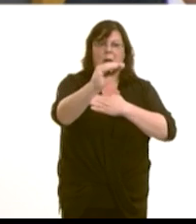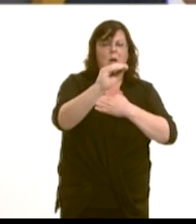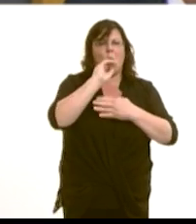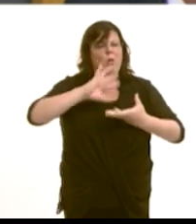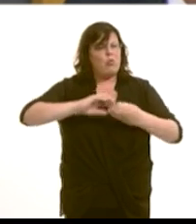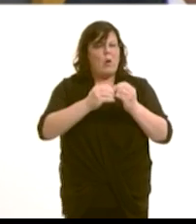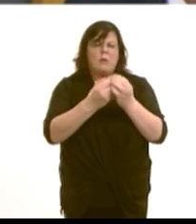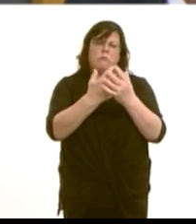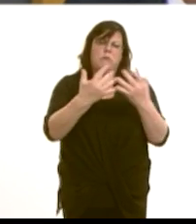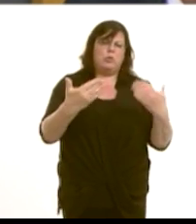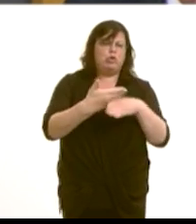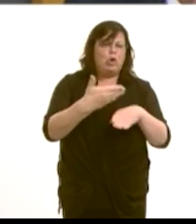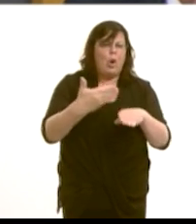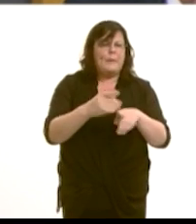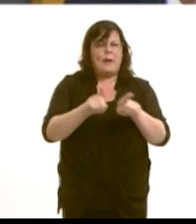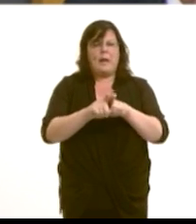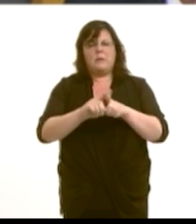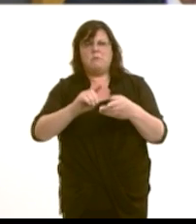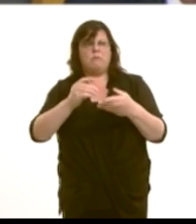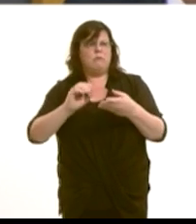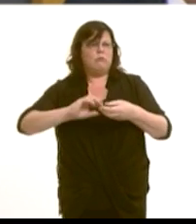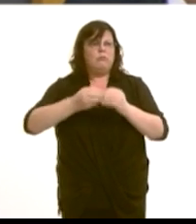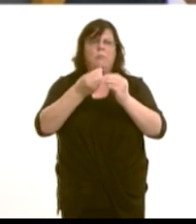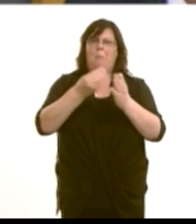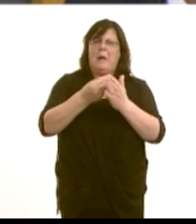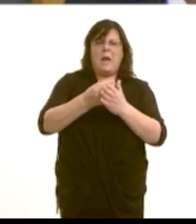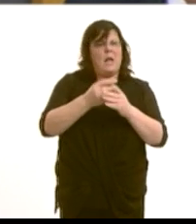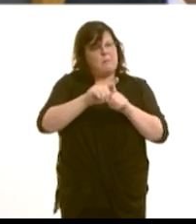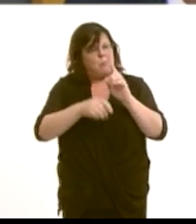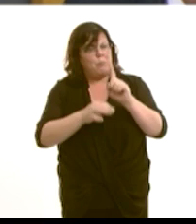I donít expect that the First Minister can anticipate the Cabinet Secretaryís forthcoming